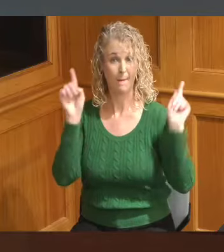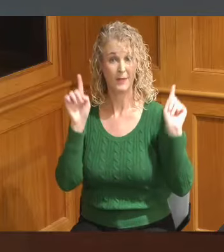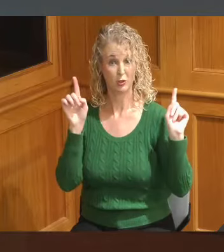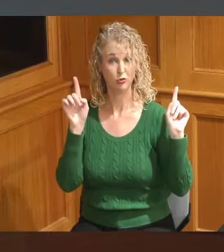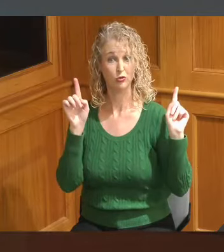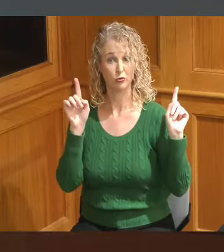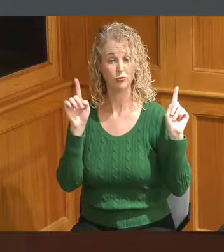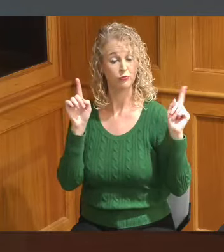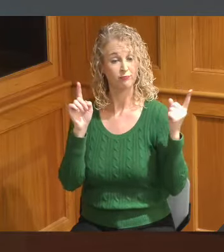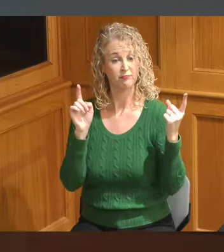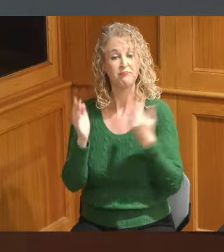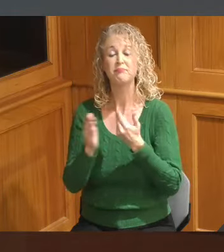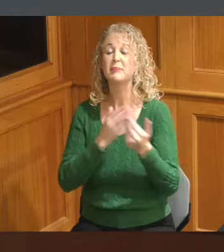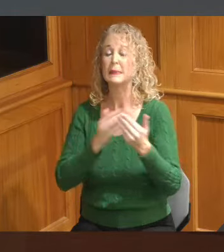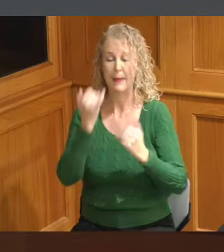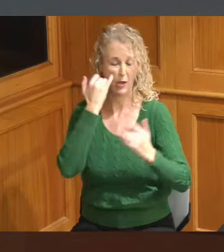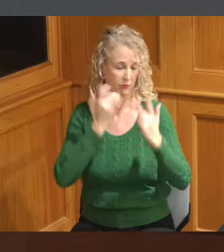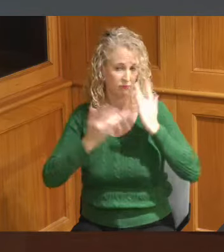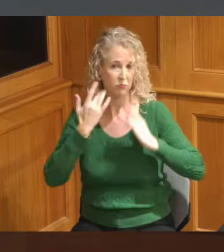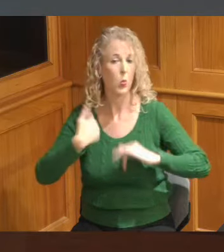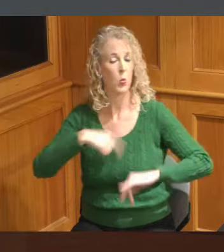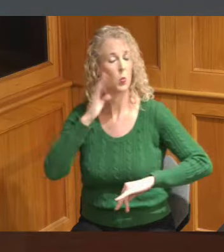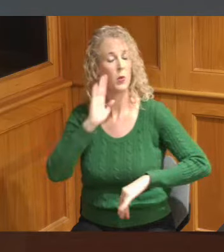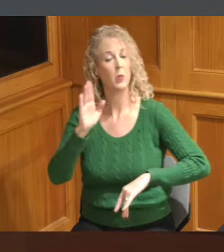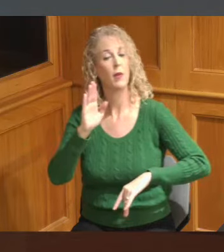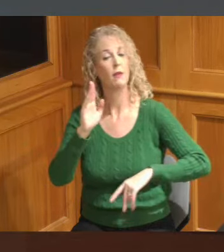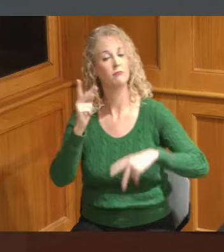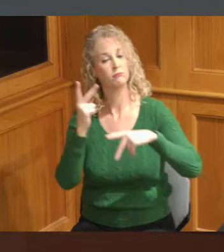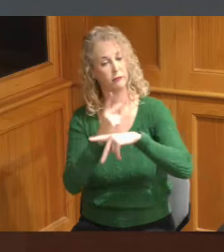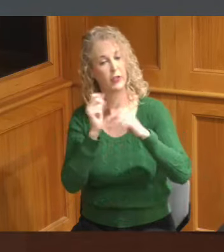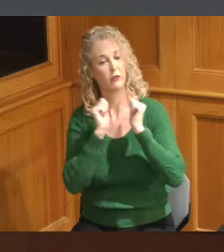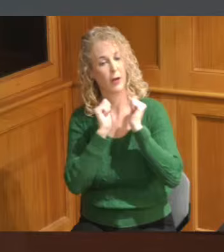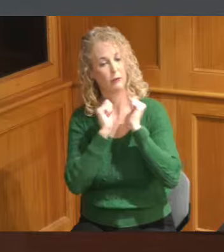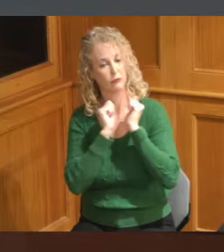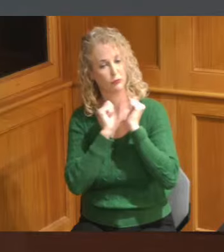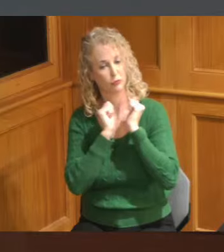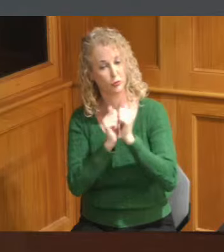residents of the county and we'll continue to work towards that same goal in 2026. So, in the end,